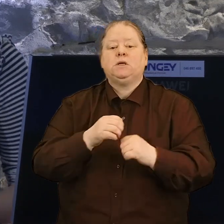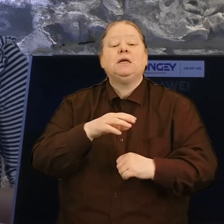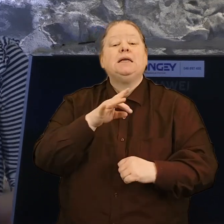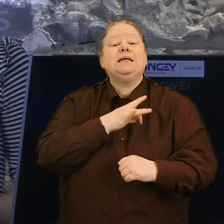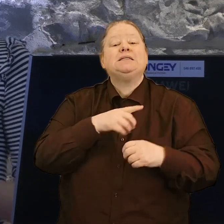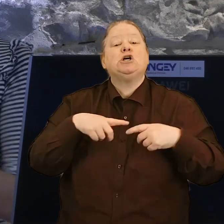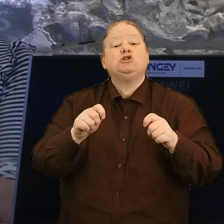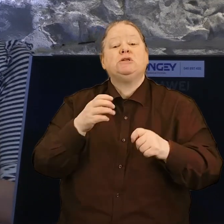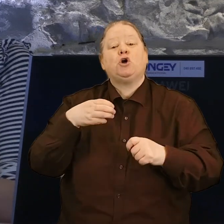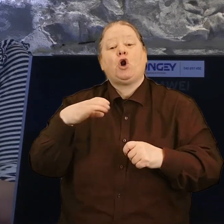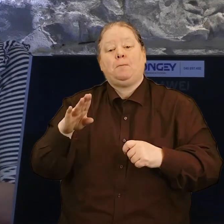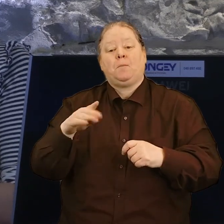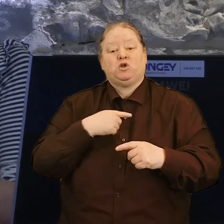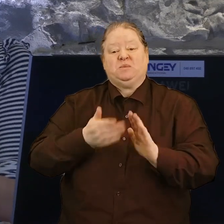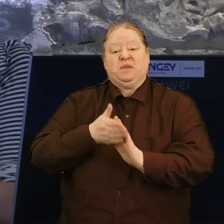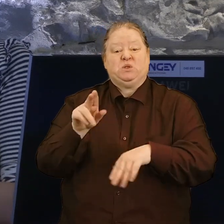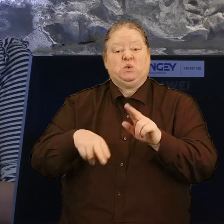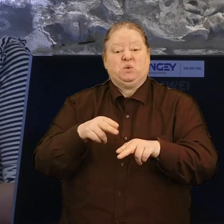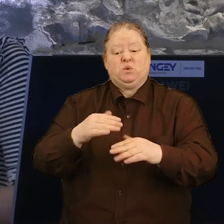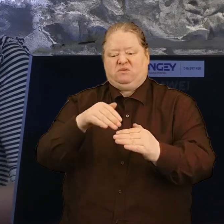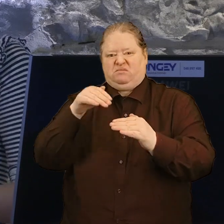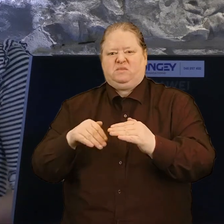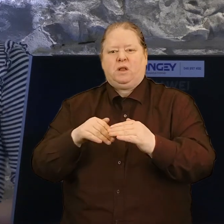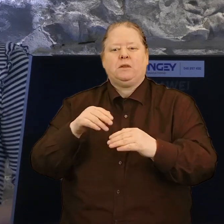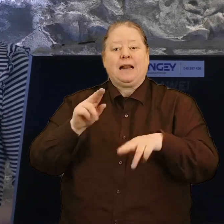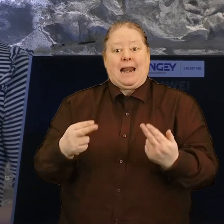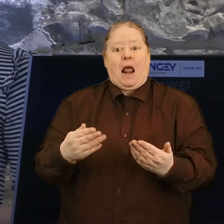Club had just built their new building at the bottom of the street that's now Alliance Française and were about to move out.